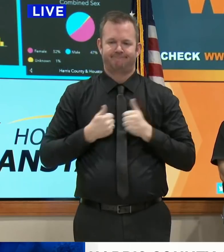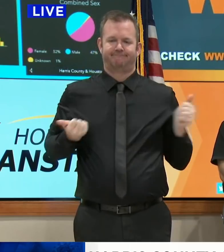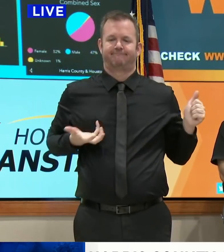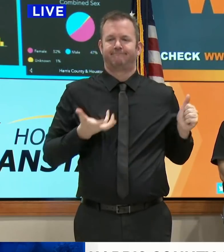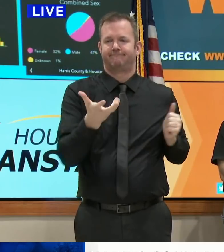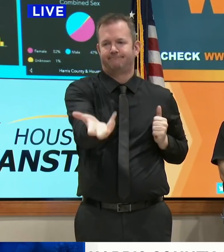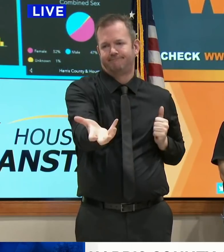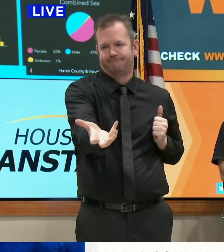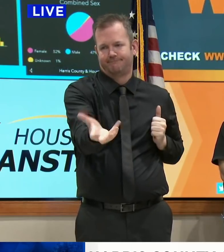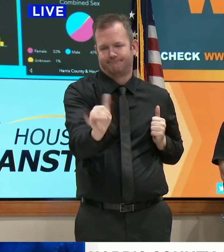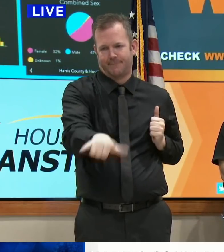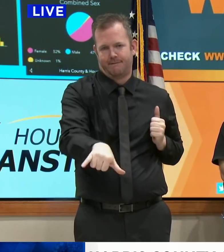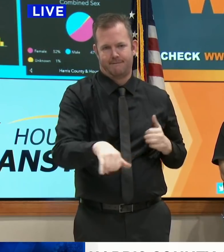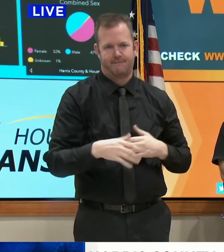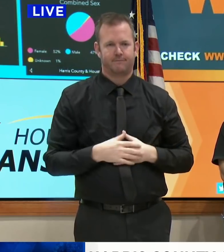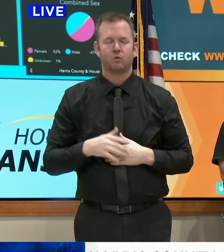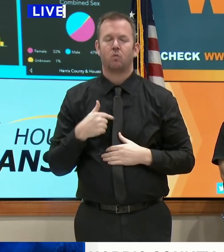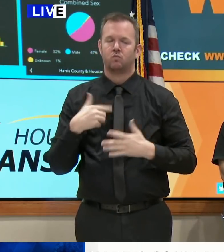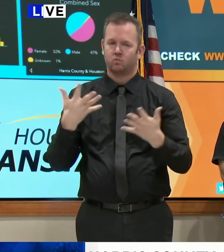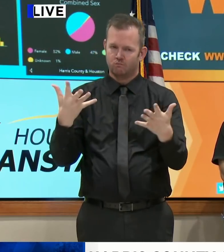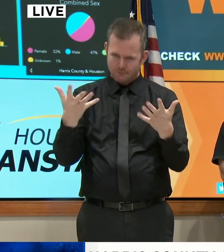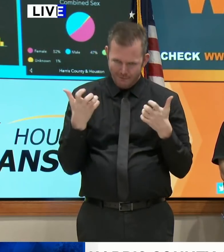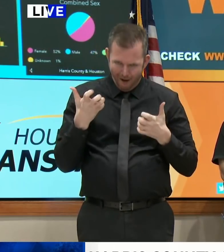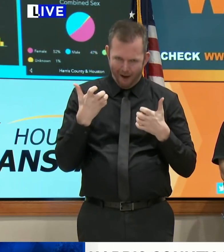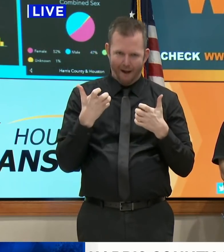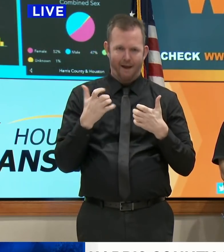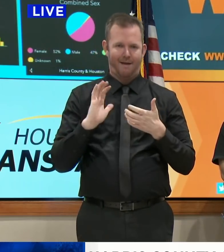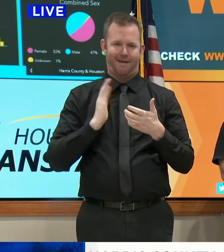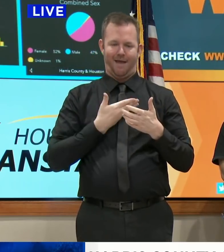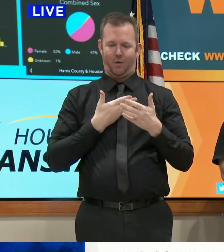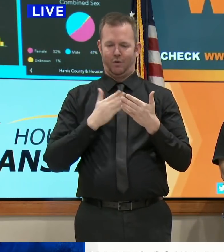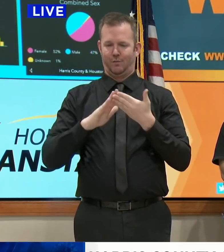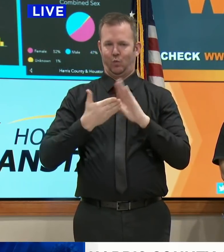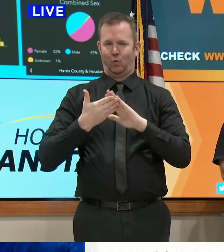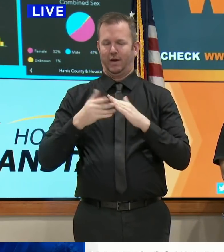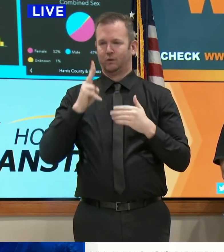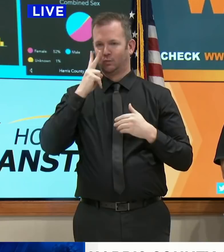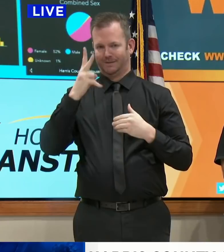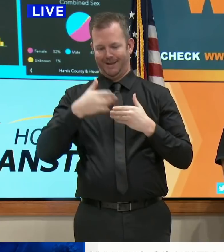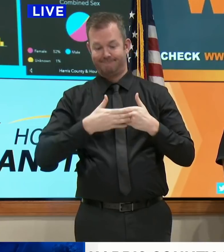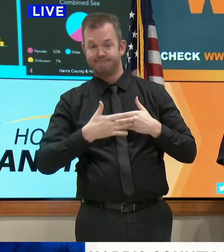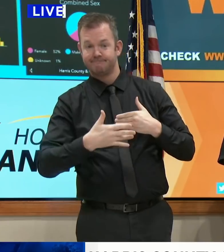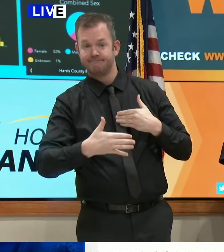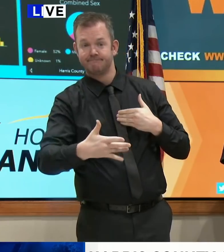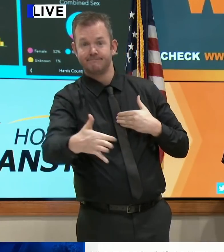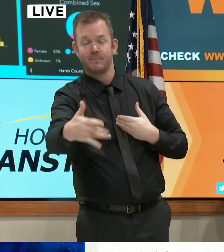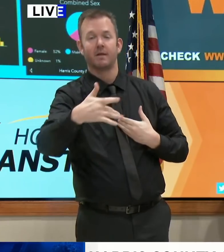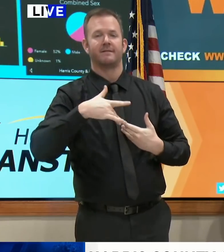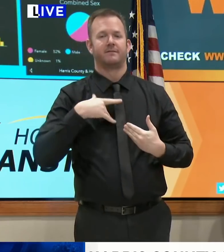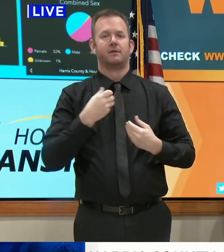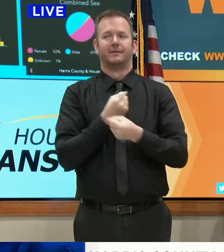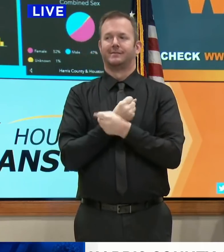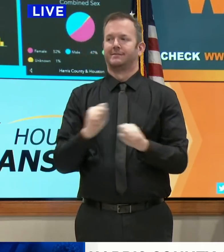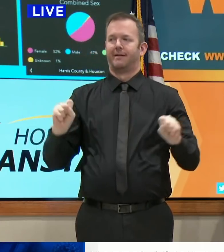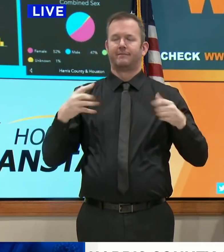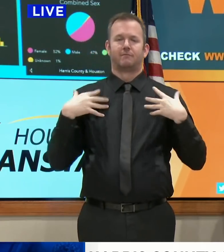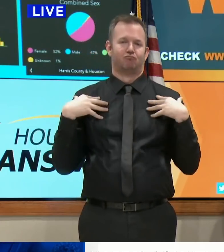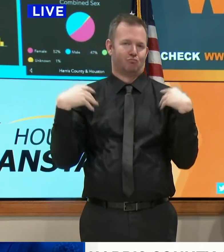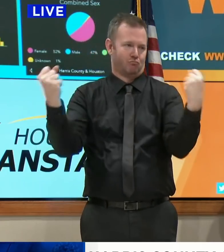work that I do and where and we’ve worked with the folly to we’ve worked with the folly to ensure that this position is ensure that this position is so Le